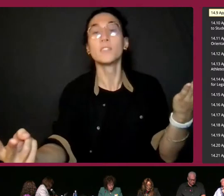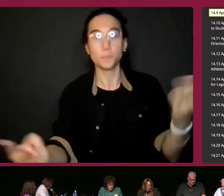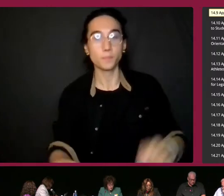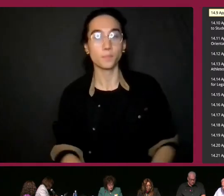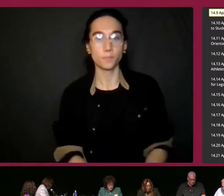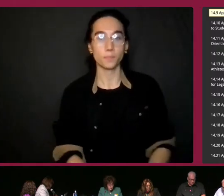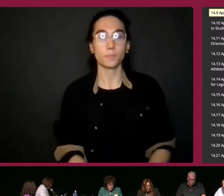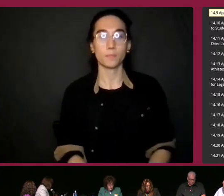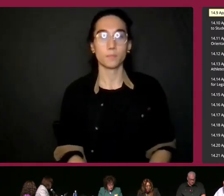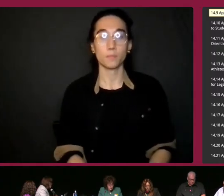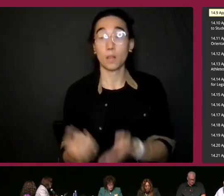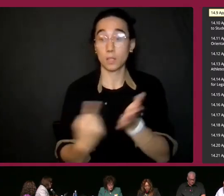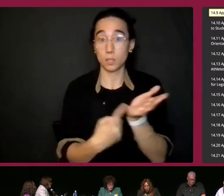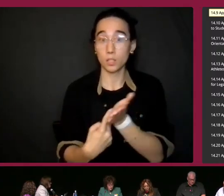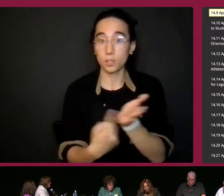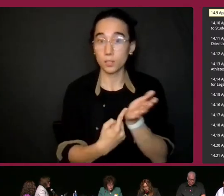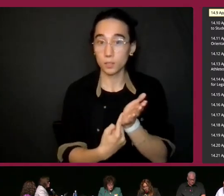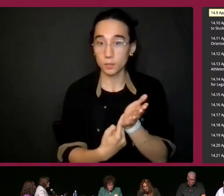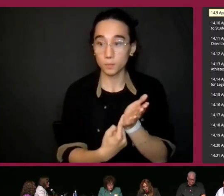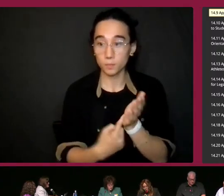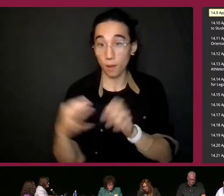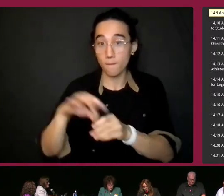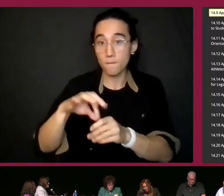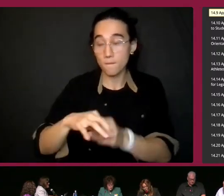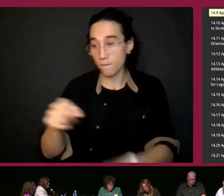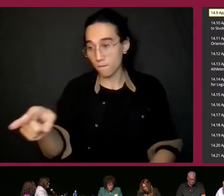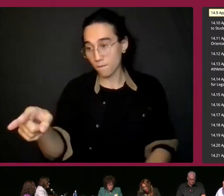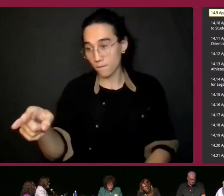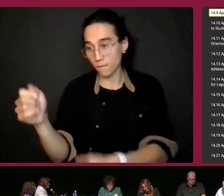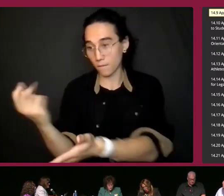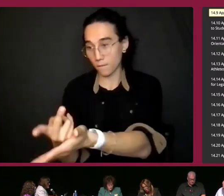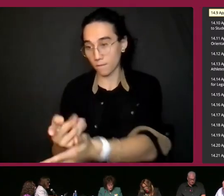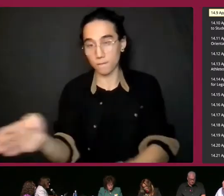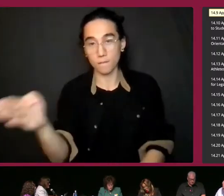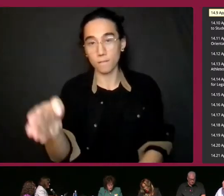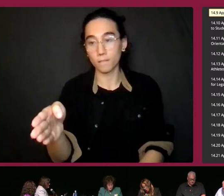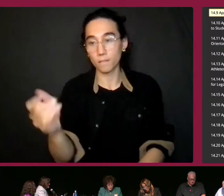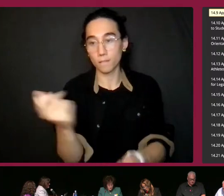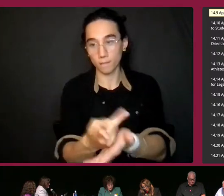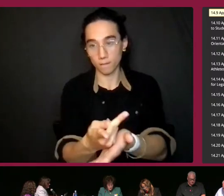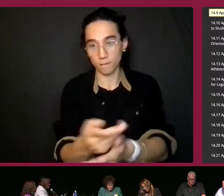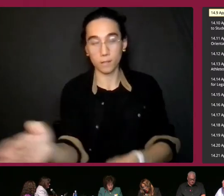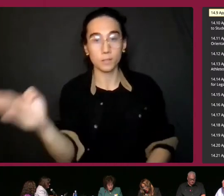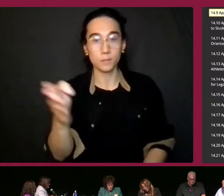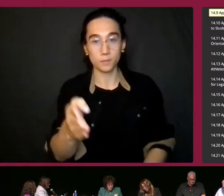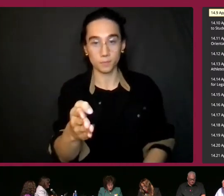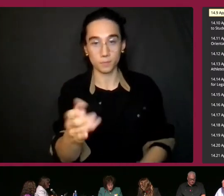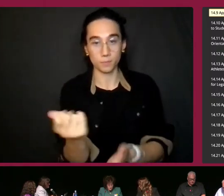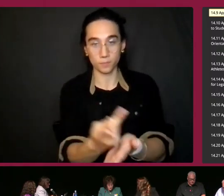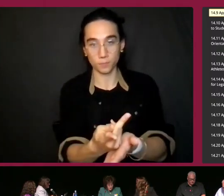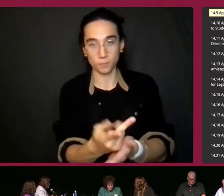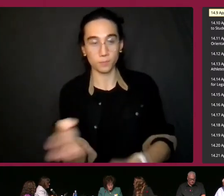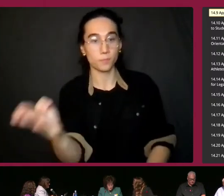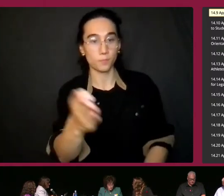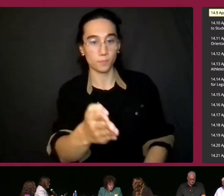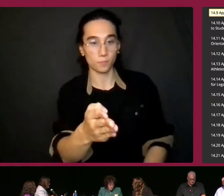Discussion? Vote. Student Trustee Rivera? Approved. Trustee Gaines? Approved. Trustee Rives? Yes. Trustee Buffalo? Yes.